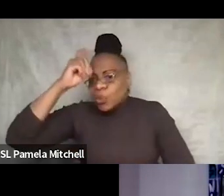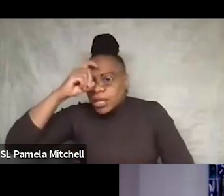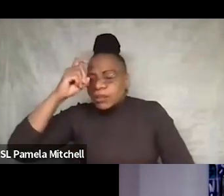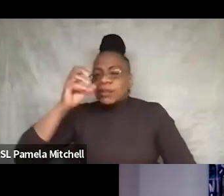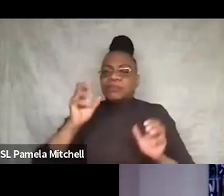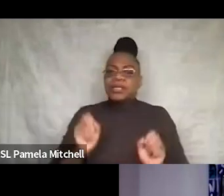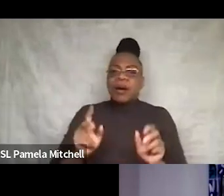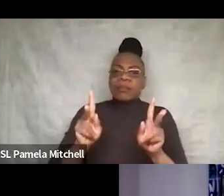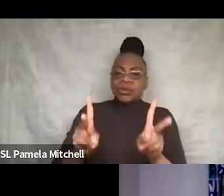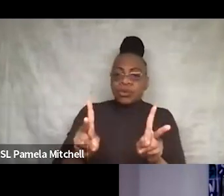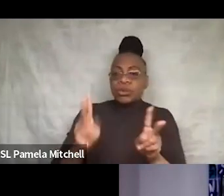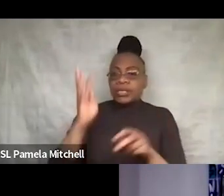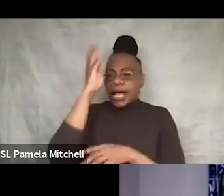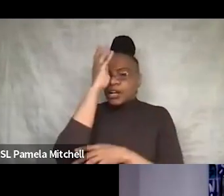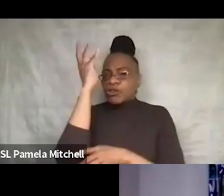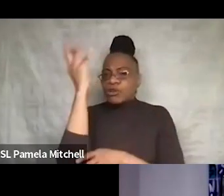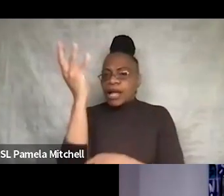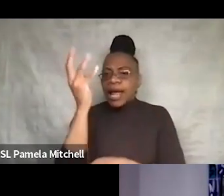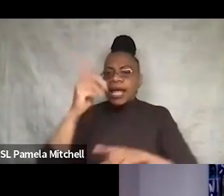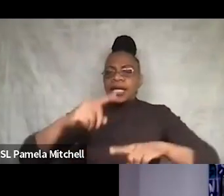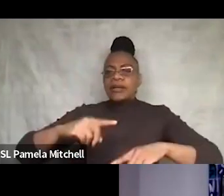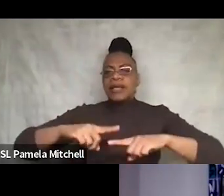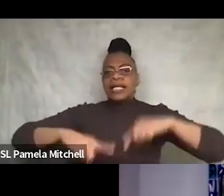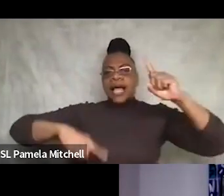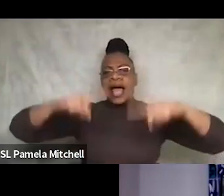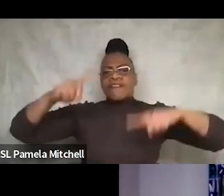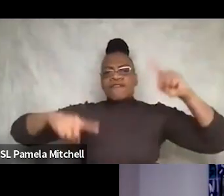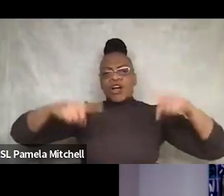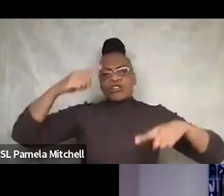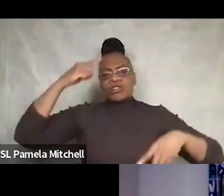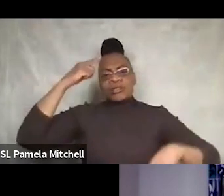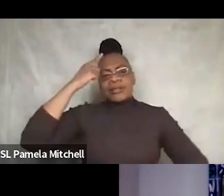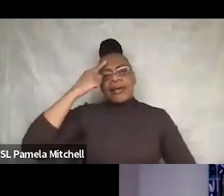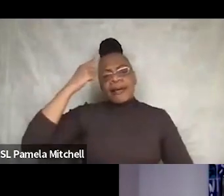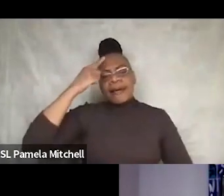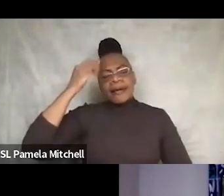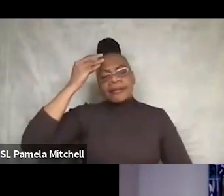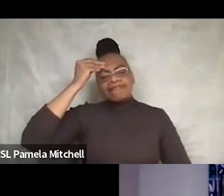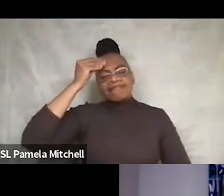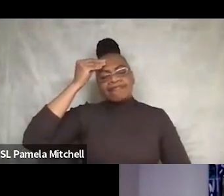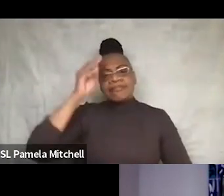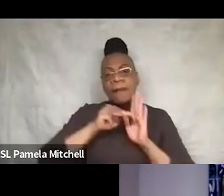for kind of creative diverse thinking models, and so, just lots of benefits. And I have tons of resources,